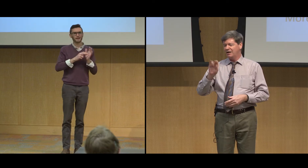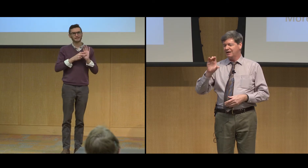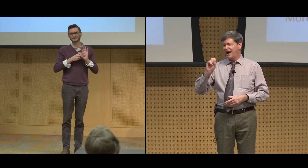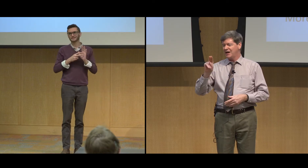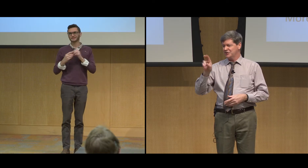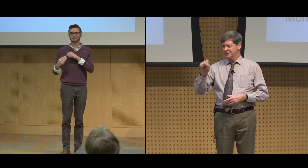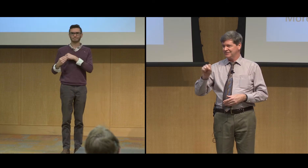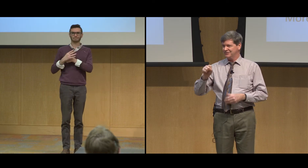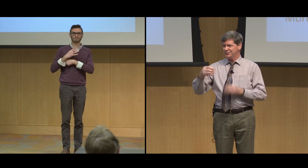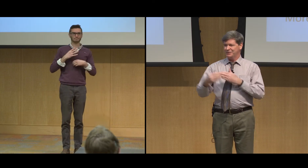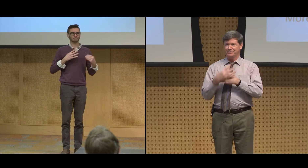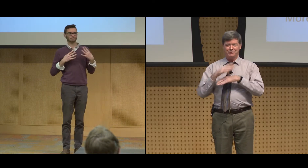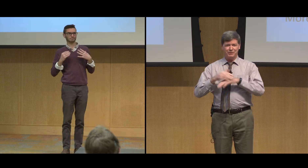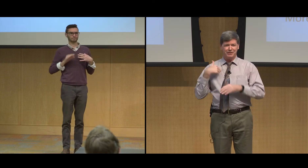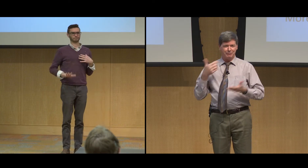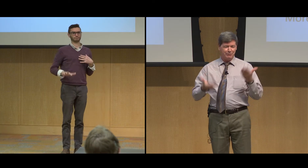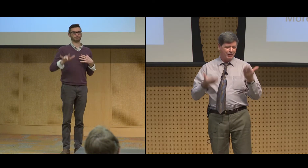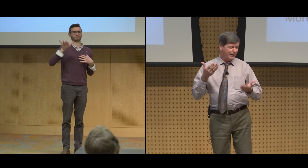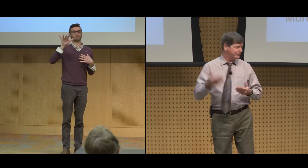sort of influence on me, perhaps.